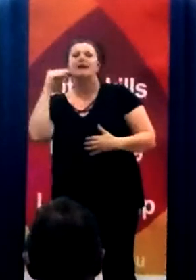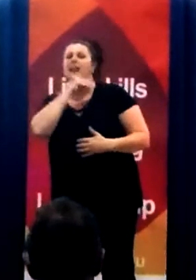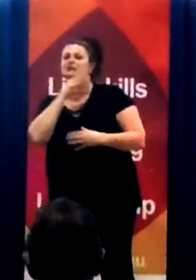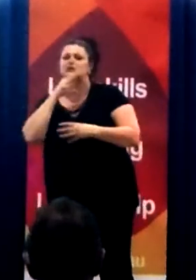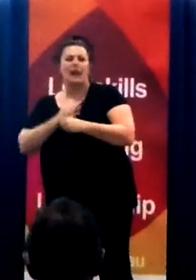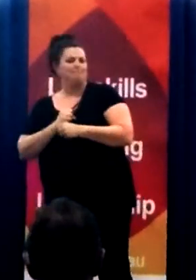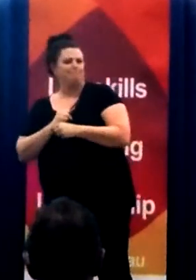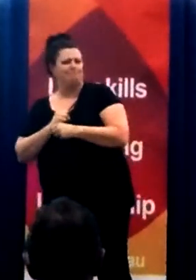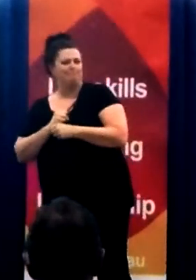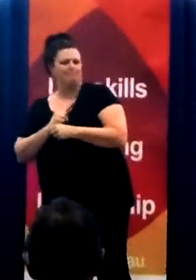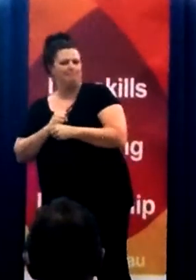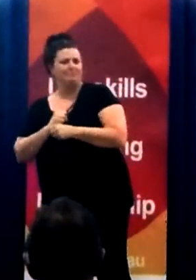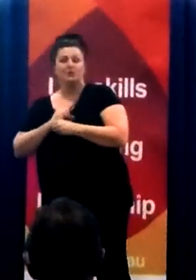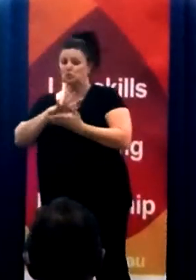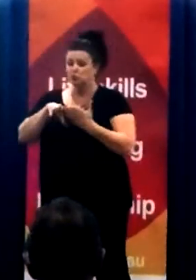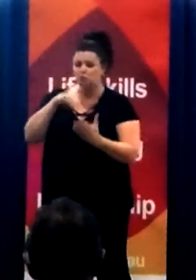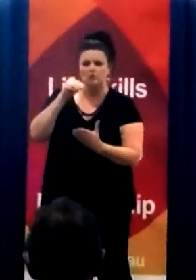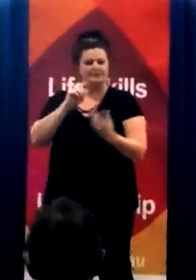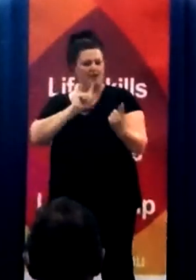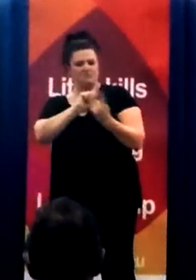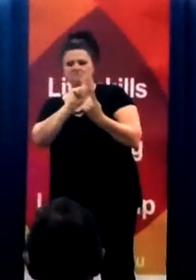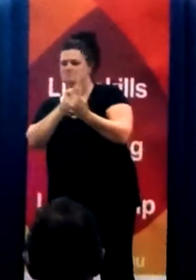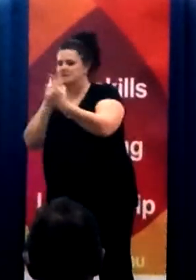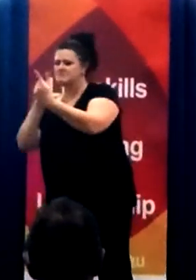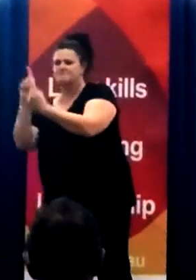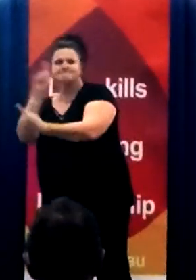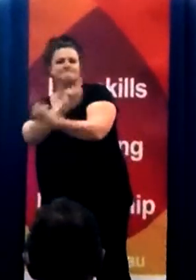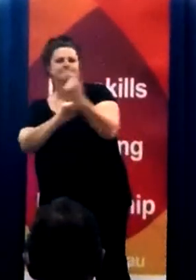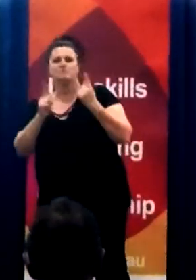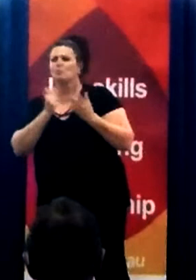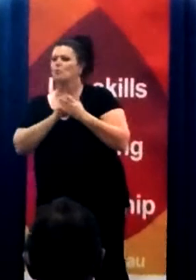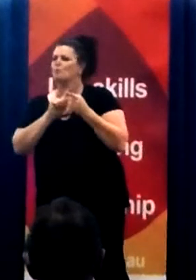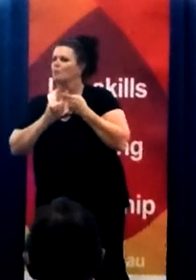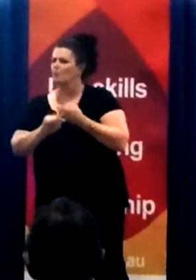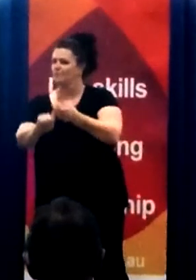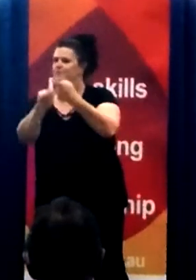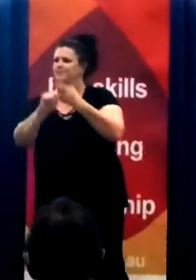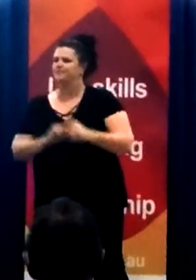The students meet each other constantly.